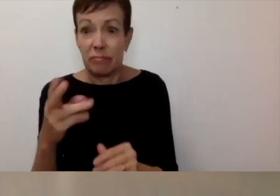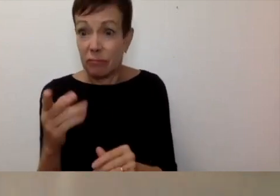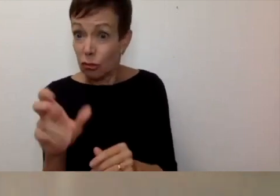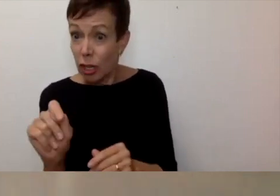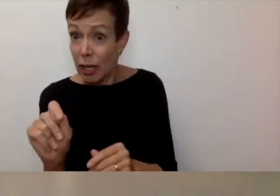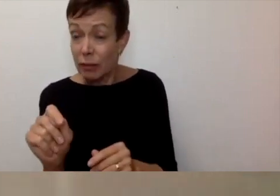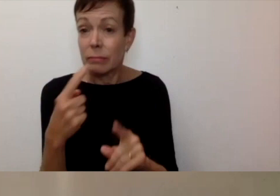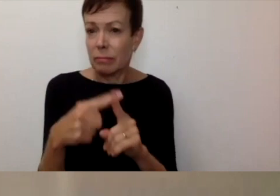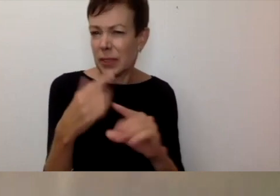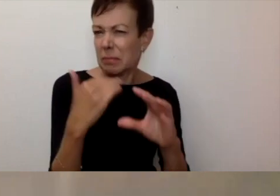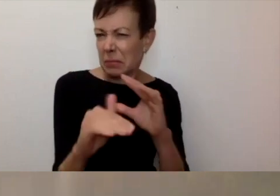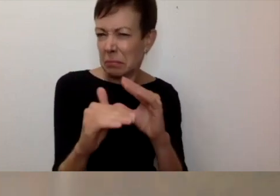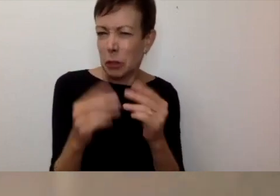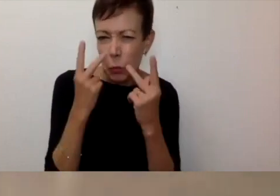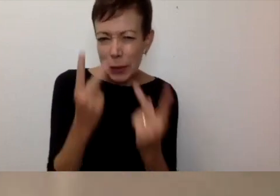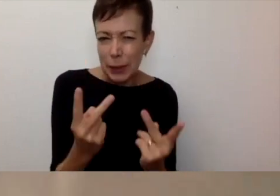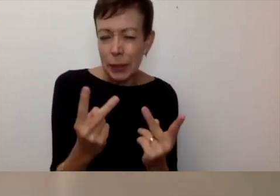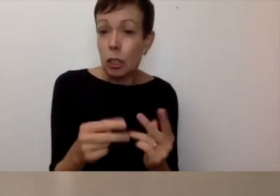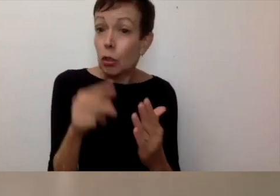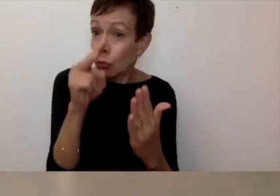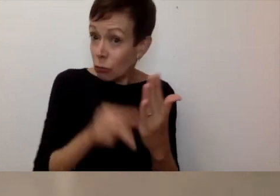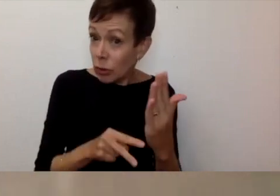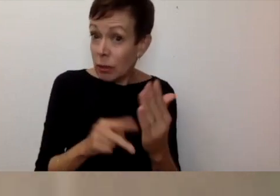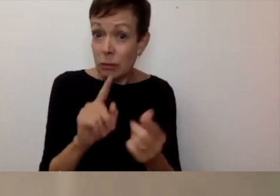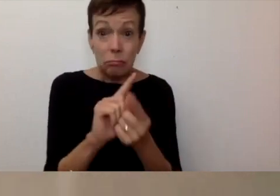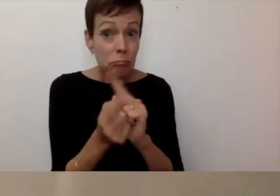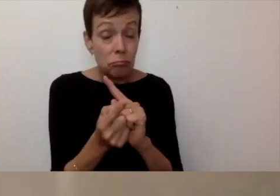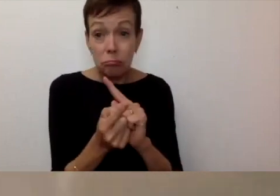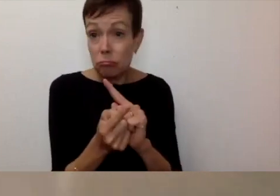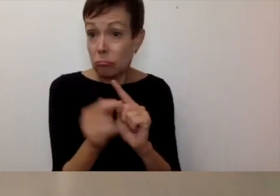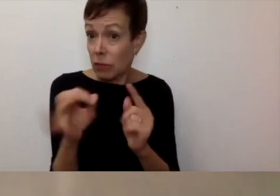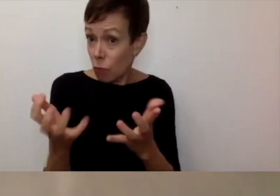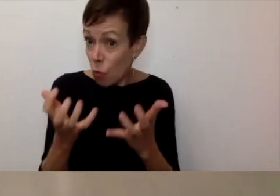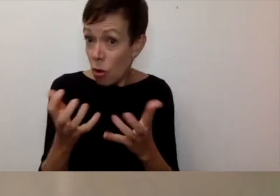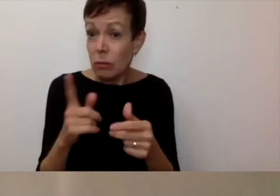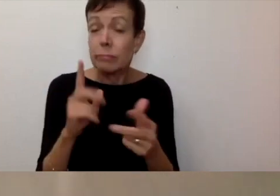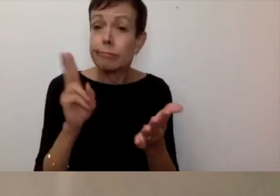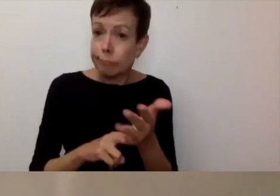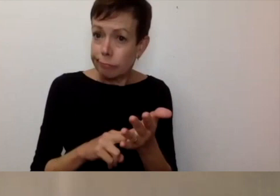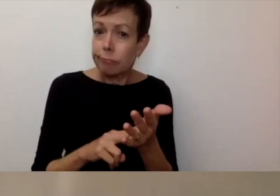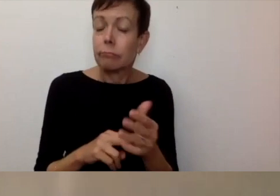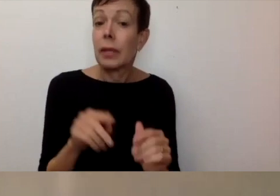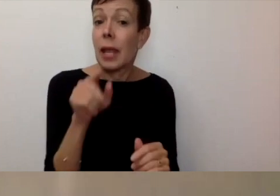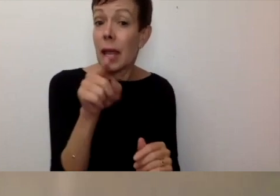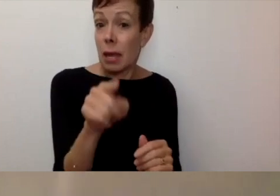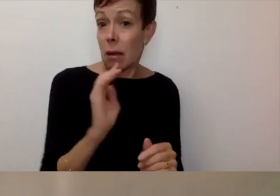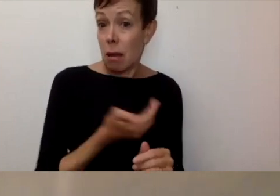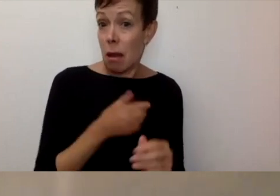you can read it uh translate it if you want and sign it too and that has been endorsed by the union as part of the different